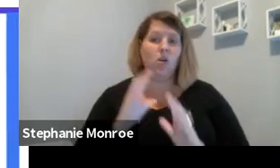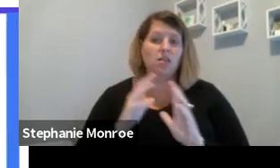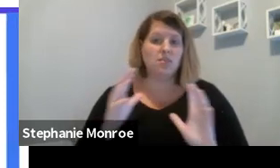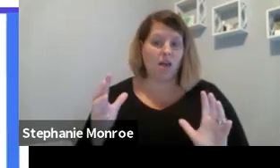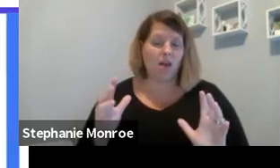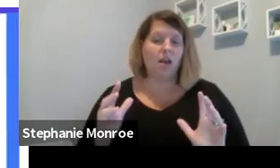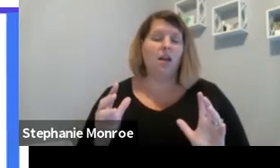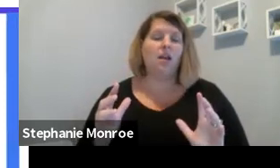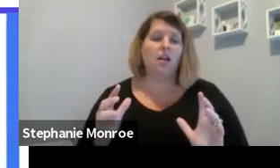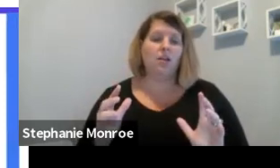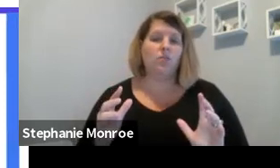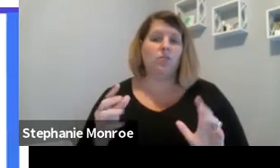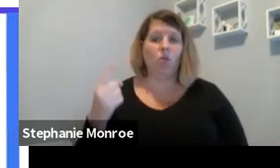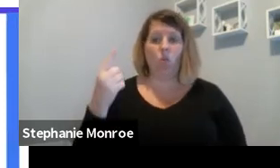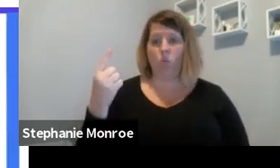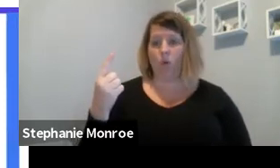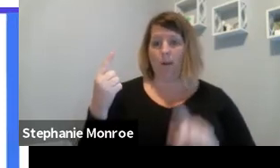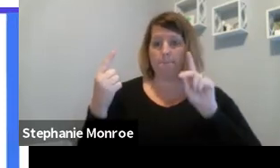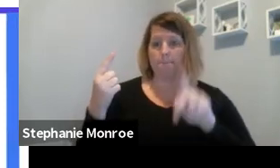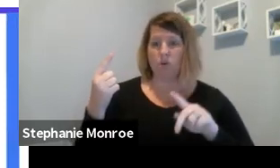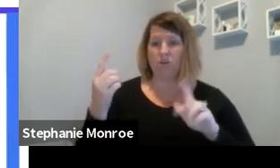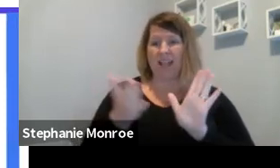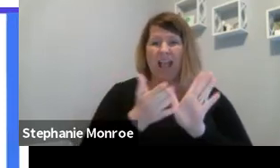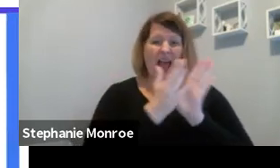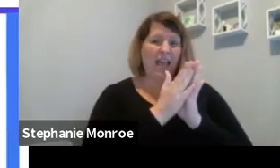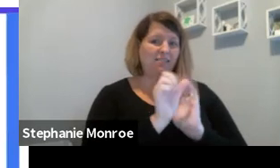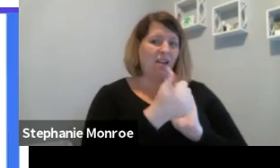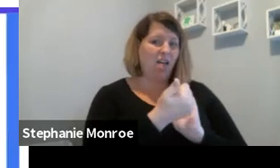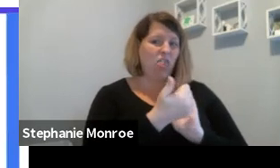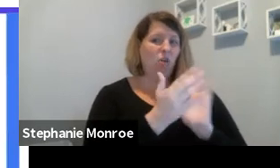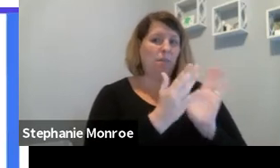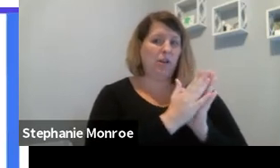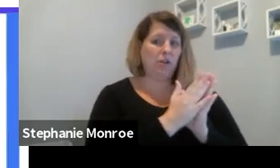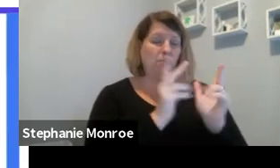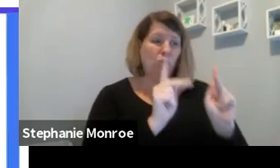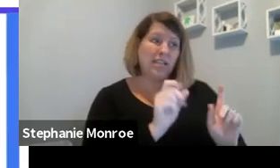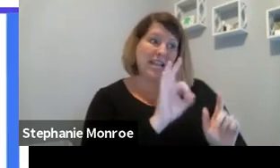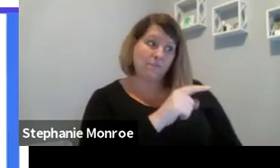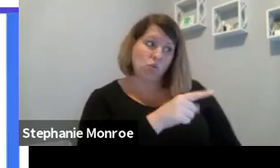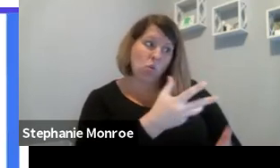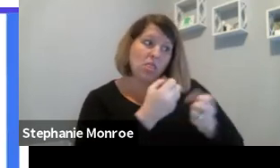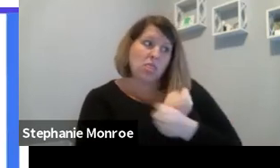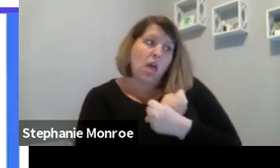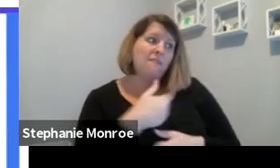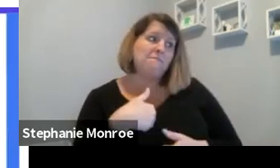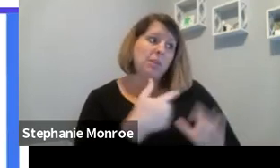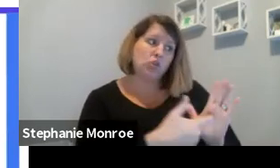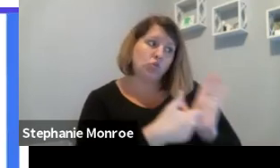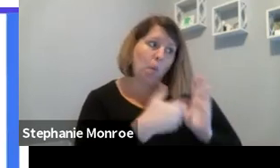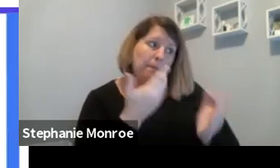where one party is asking the other one, if you love me, show me proof of that,